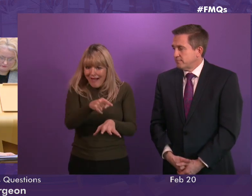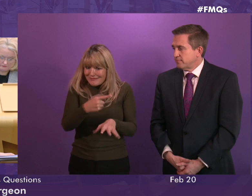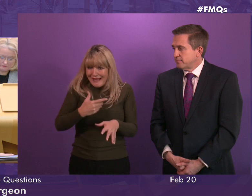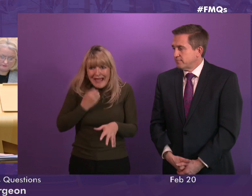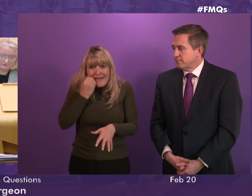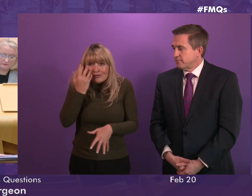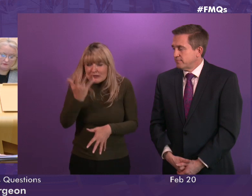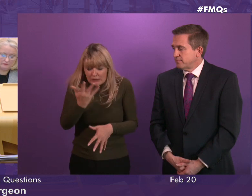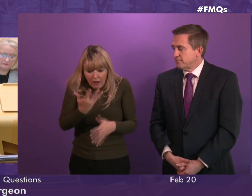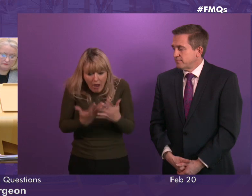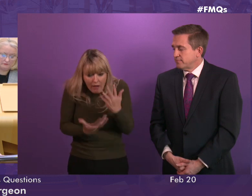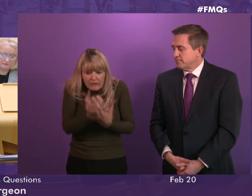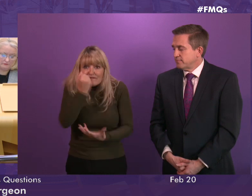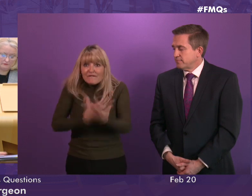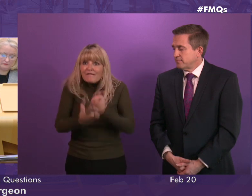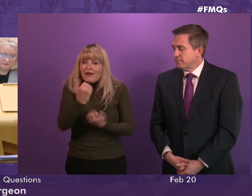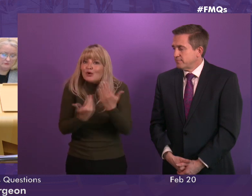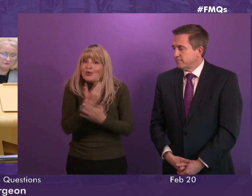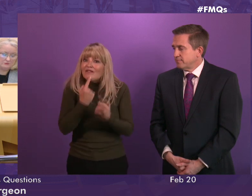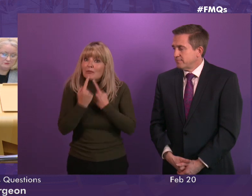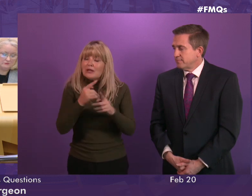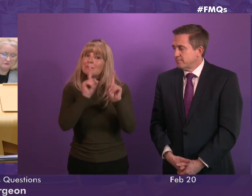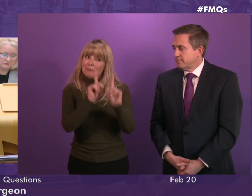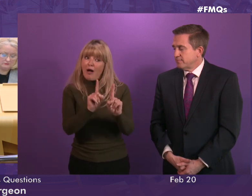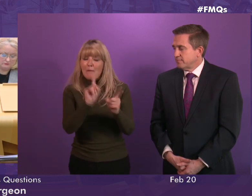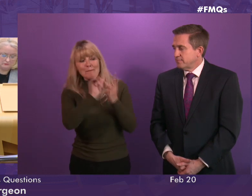almost every day.